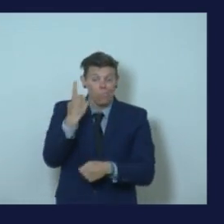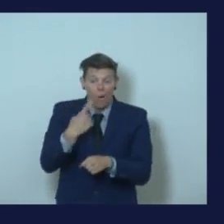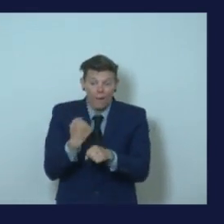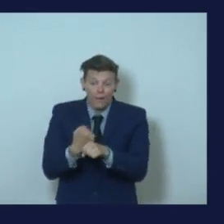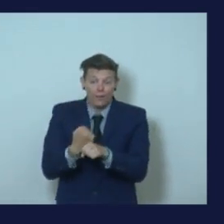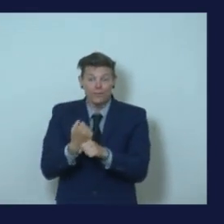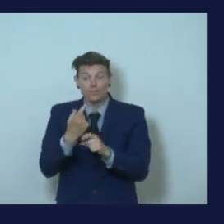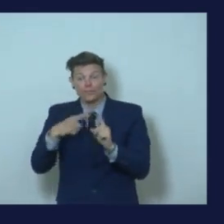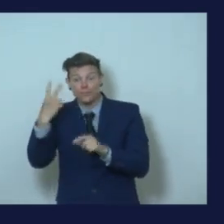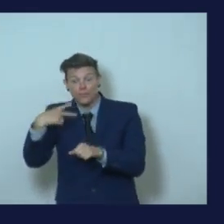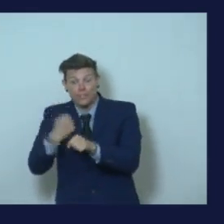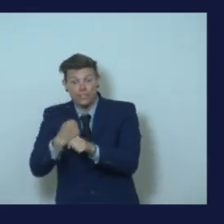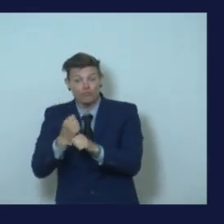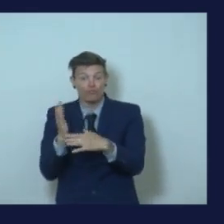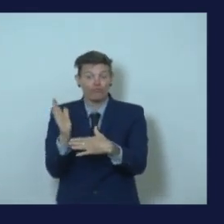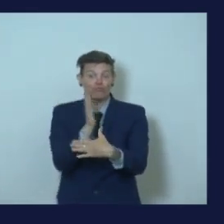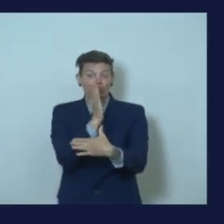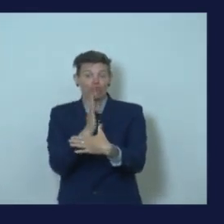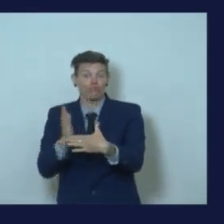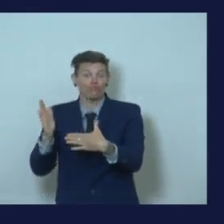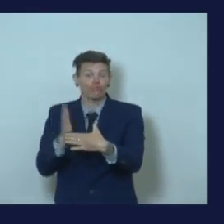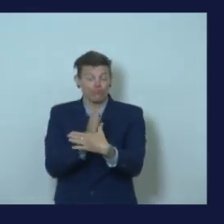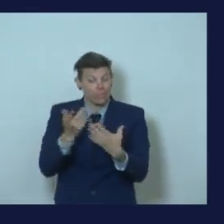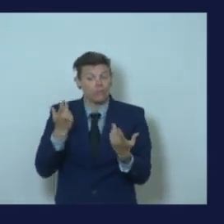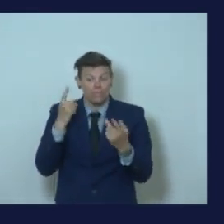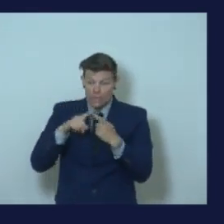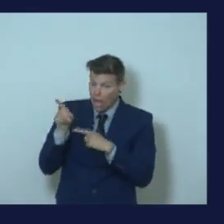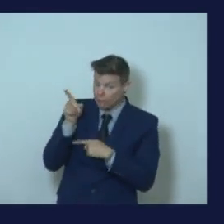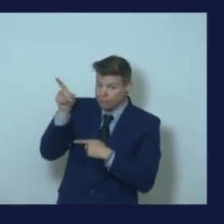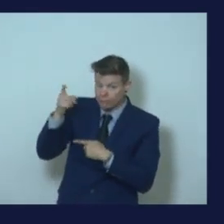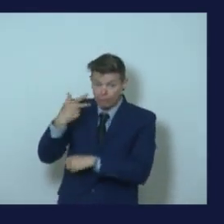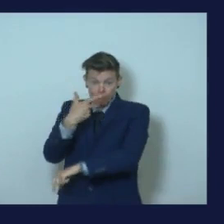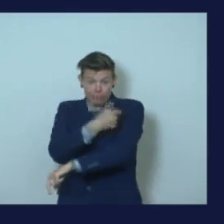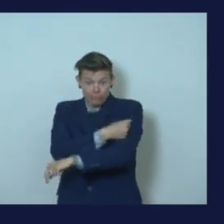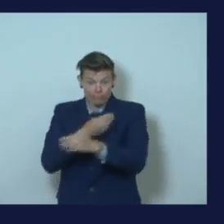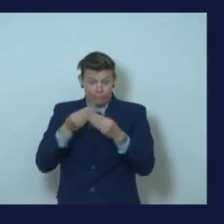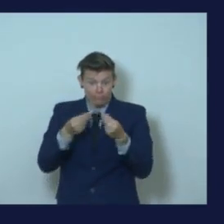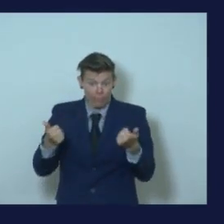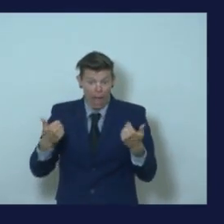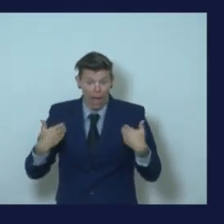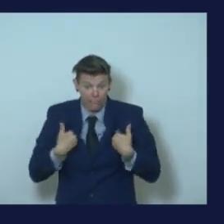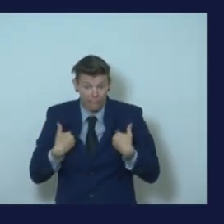COULD BE UP TO 12 TO 24 MONTHS UNTIL THERE’S A SAFE VACCINE THAT’S READILY AVAILABLE.